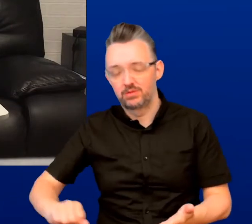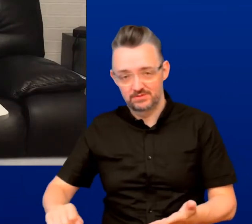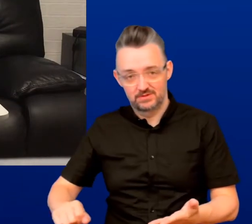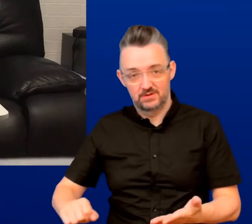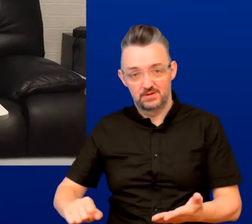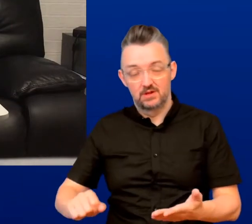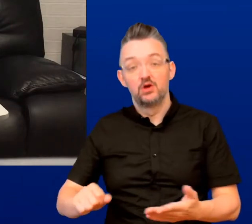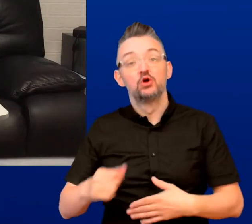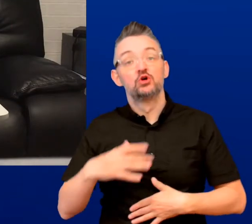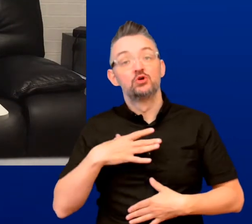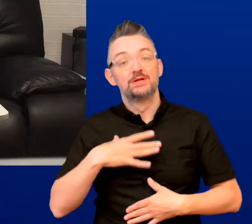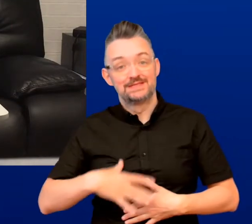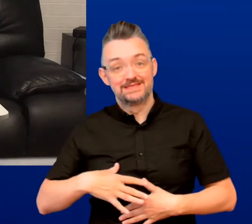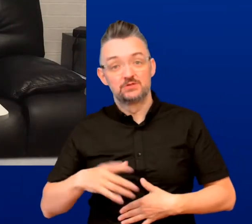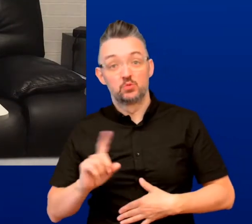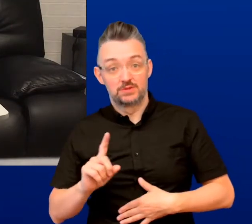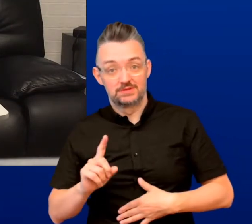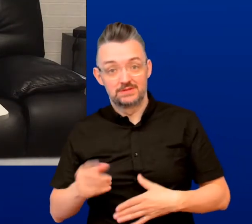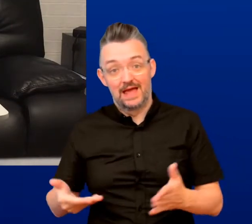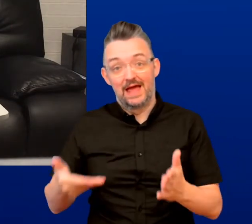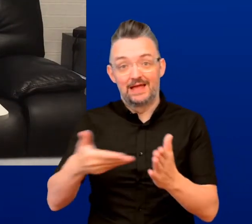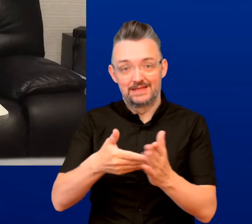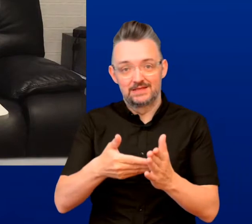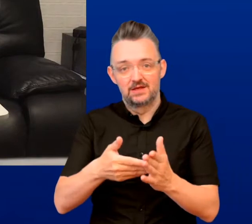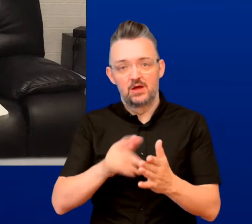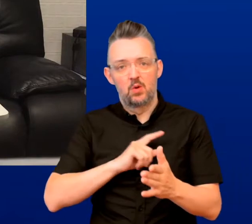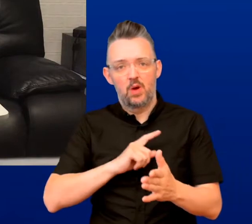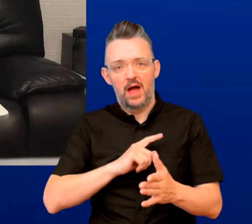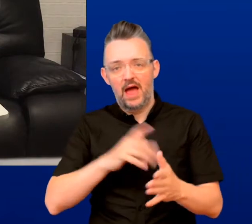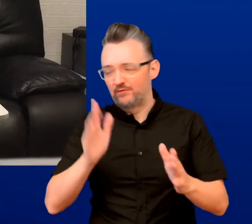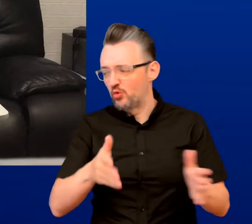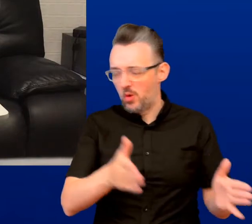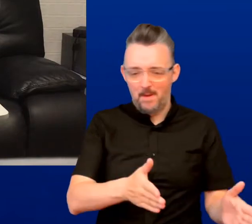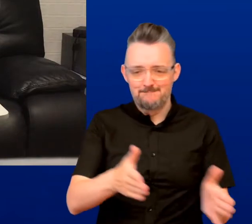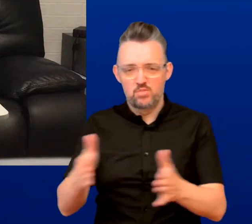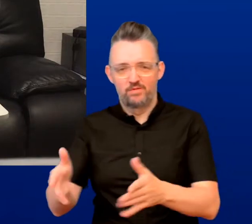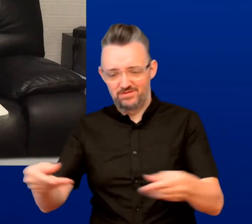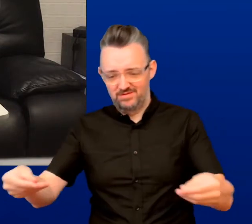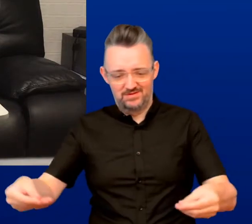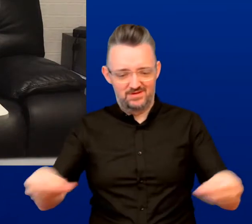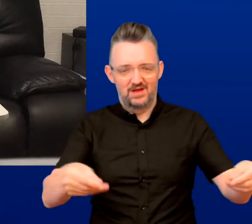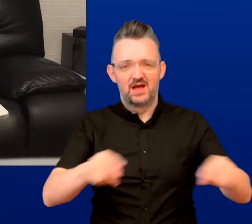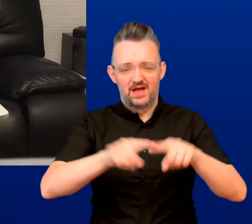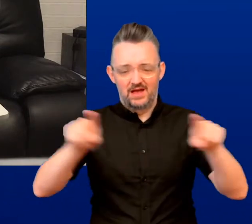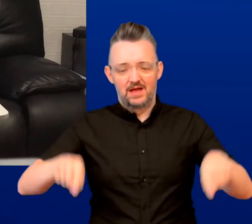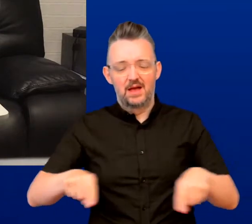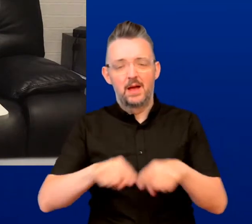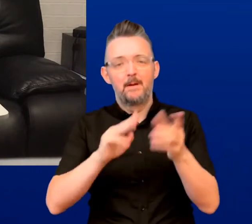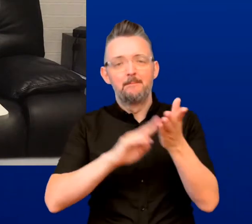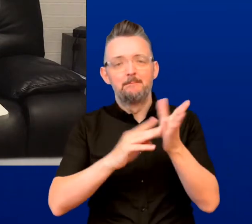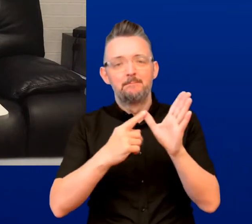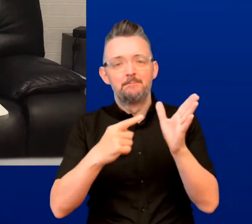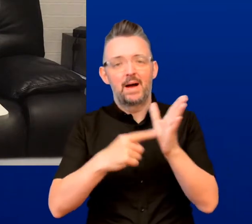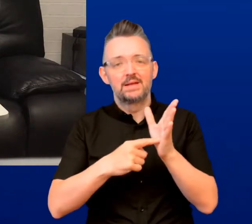working on because we have to move this place-mat (which is actually a file